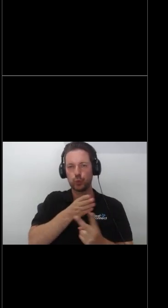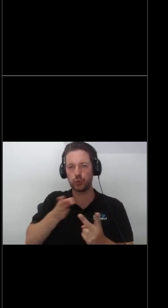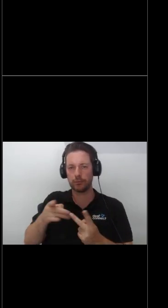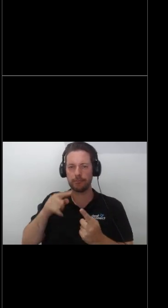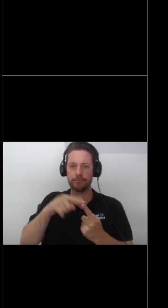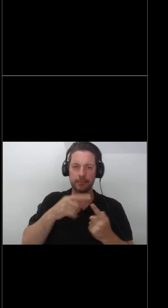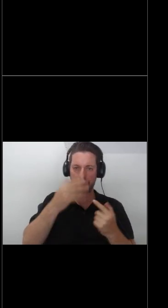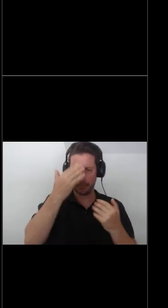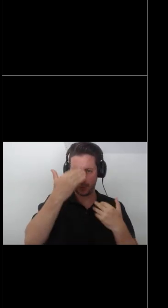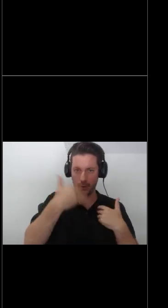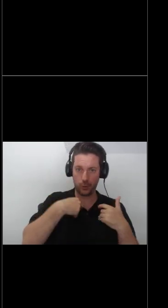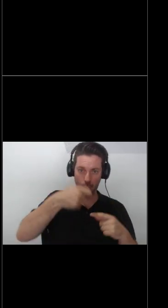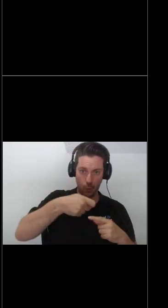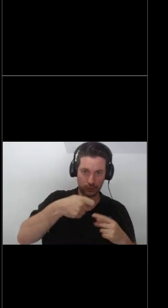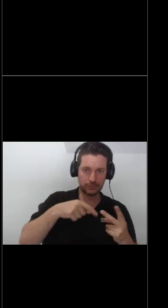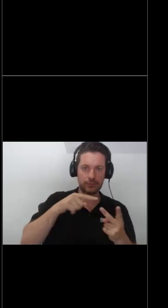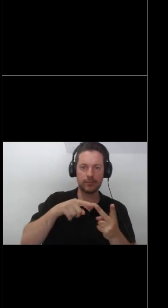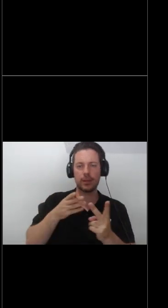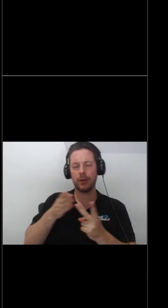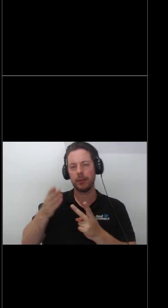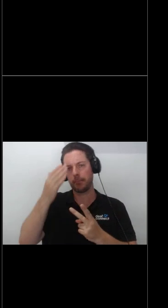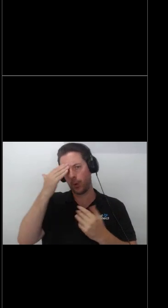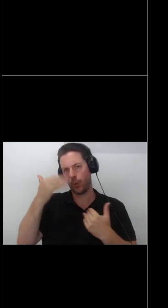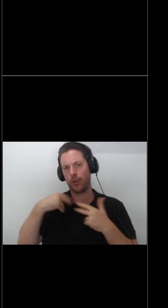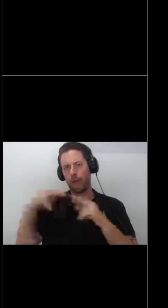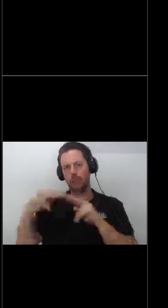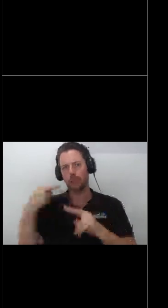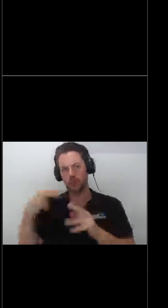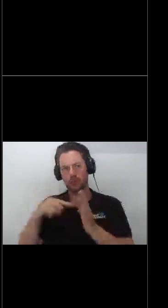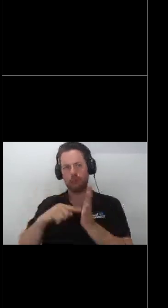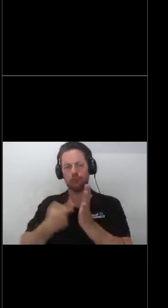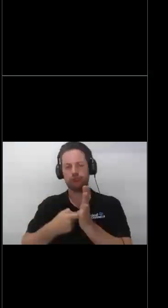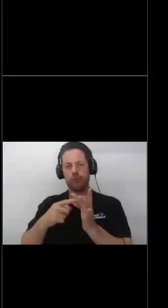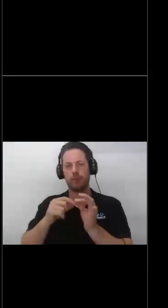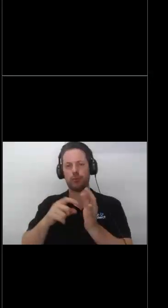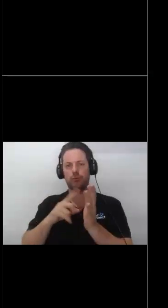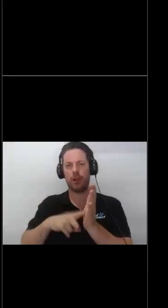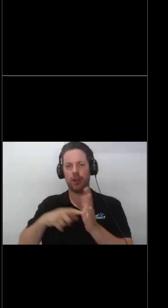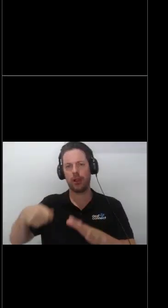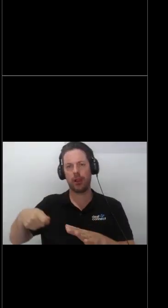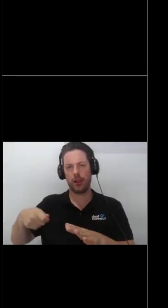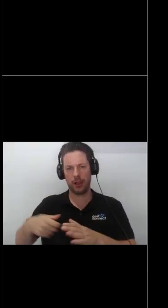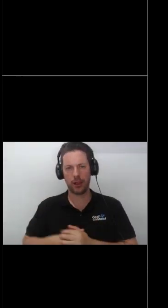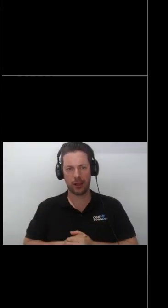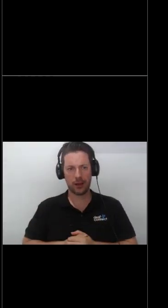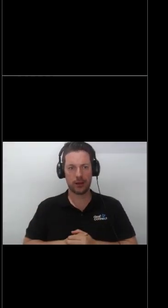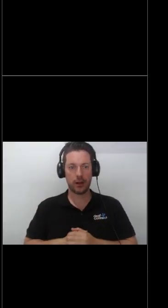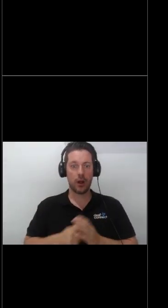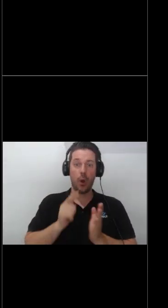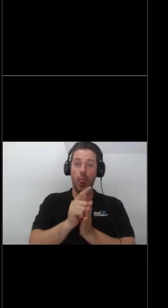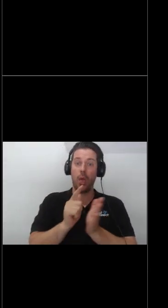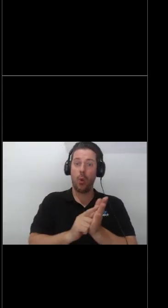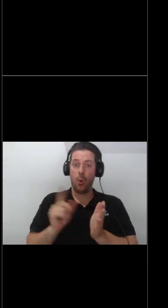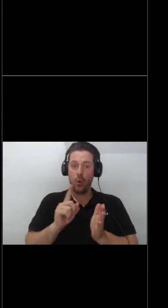with the mental health court and secondly, with mental Health Review Tribunal. The law I'm doing today is subject to Queensland legislation,